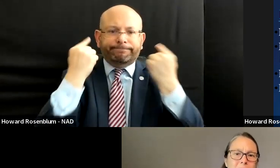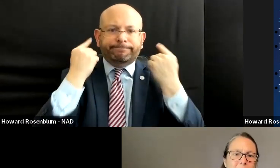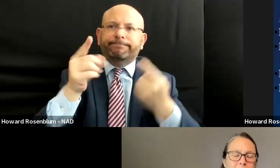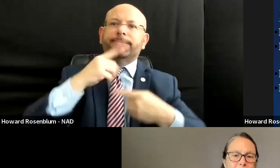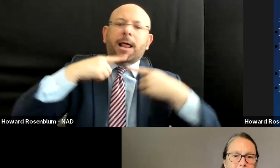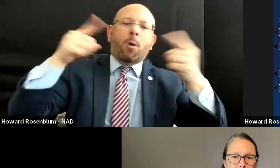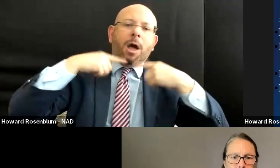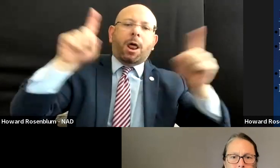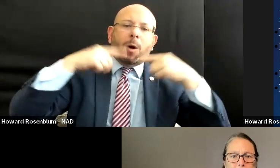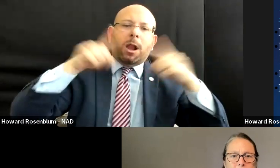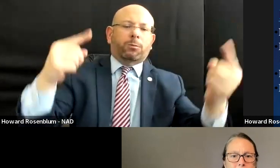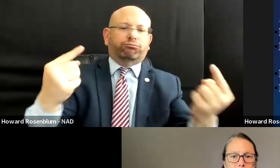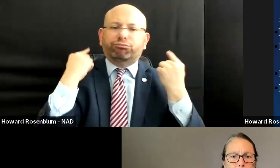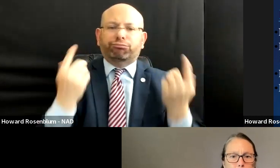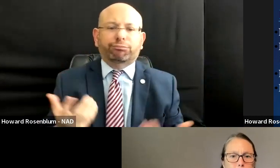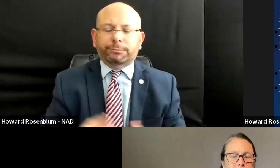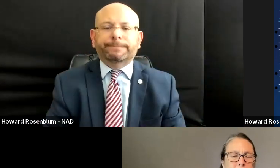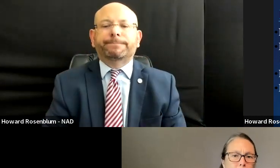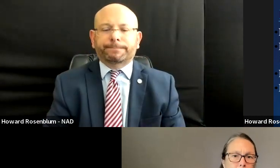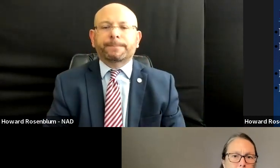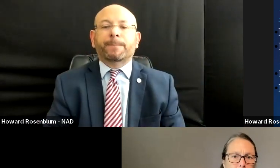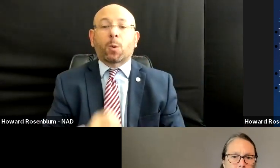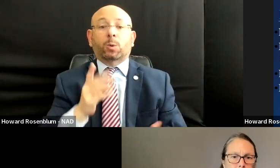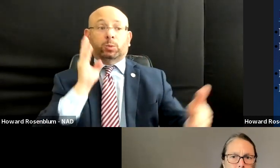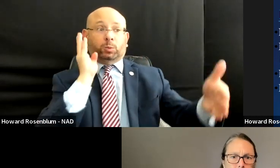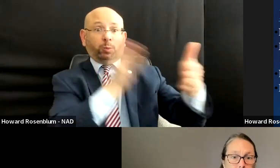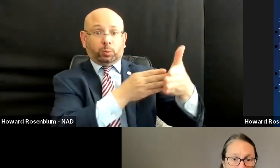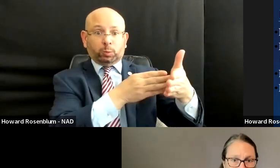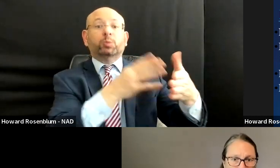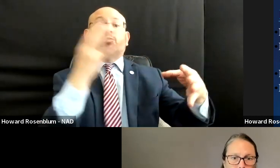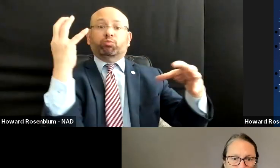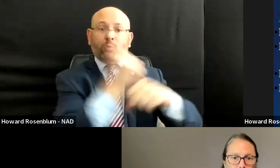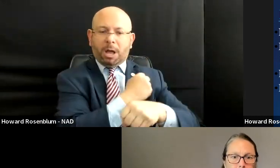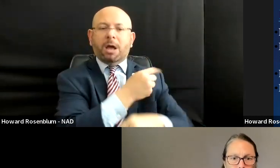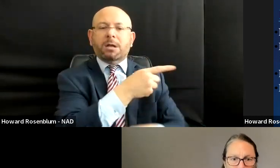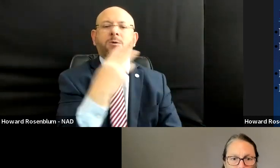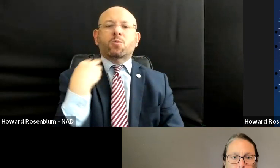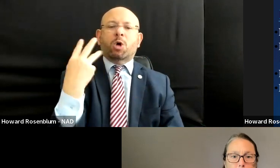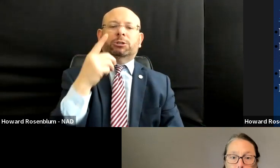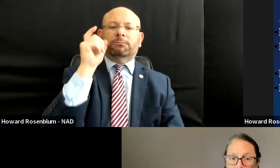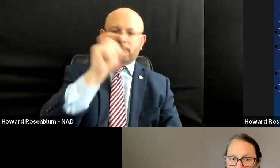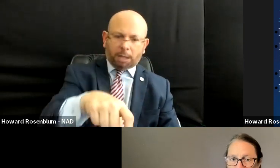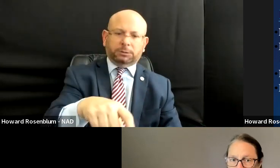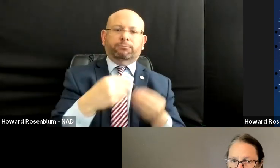in 2006, NAD sued the team because there were no captions in the